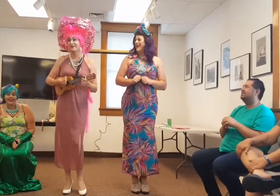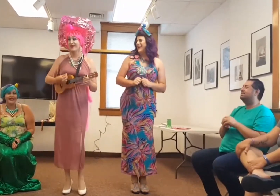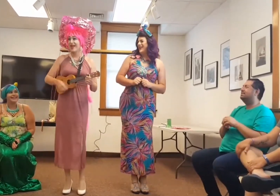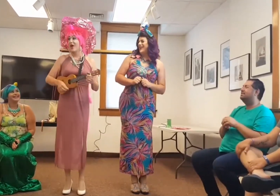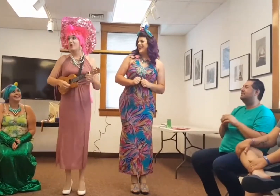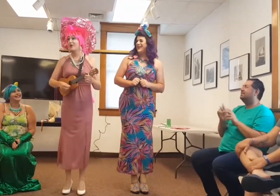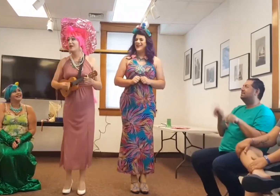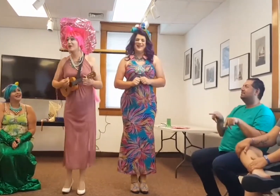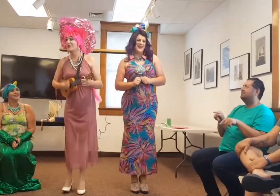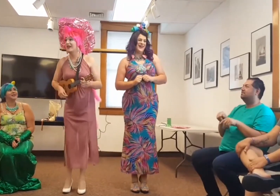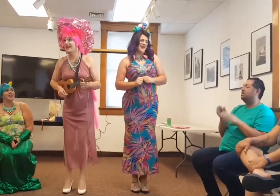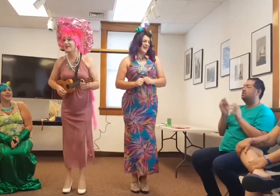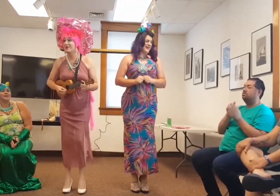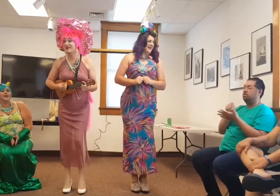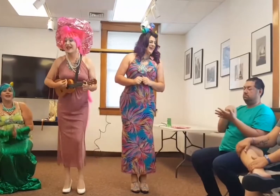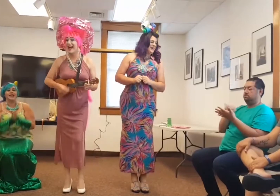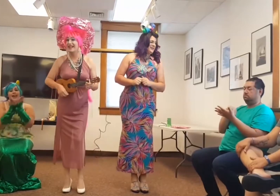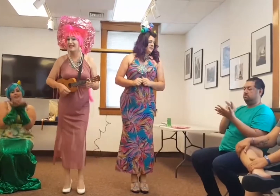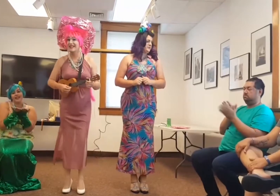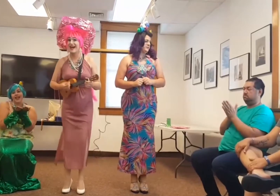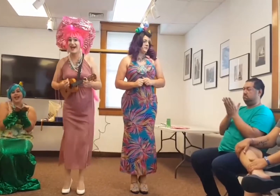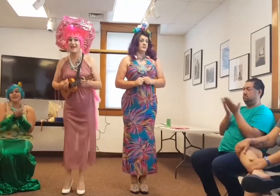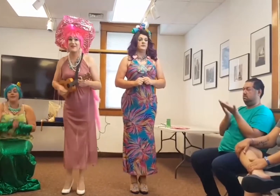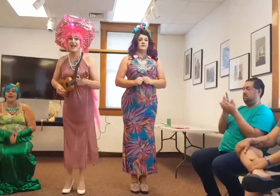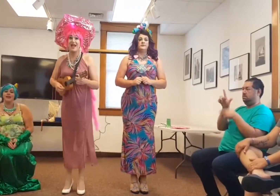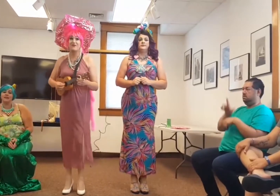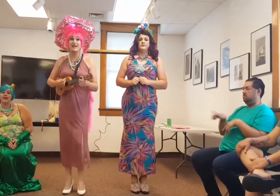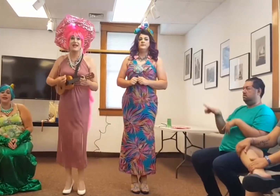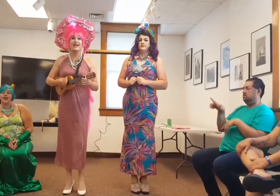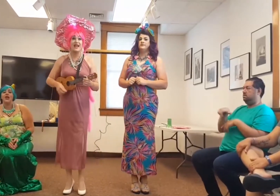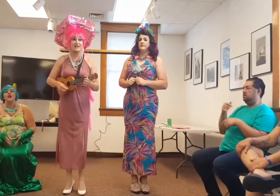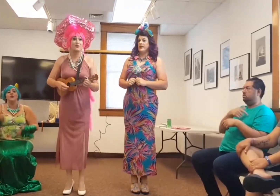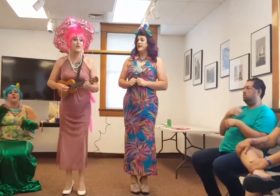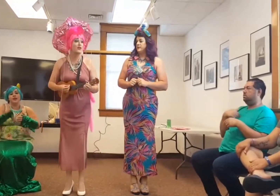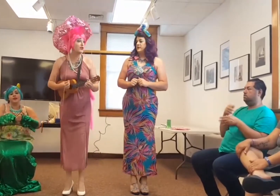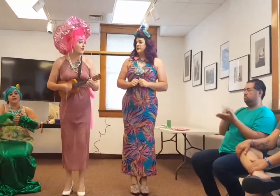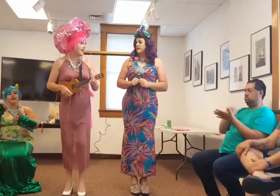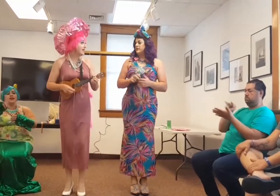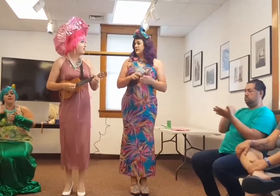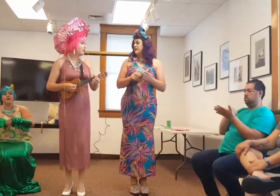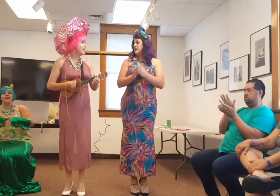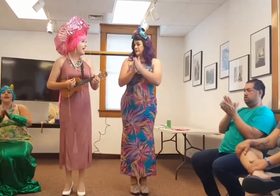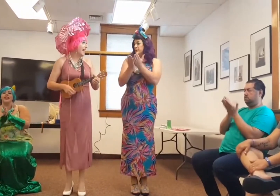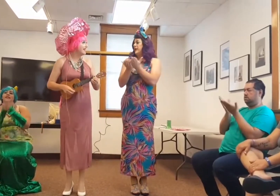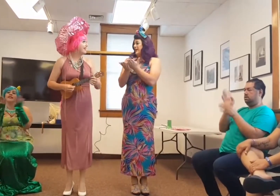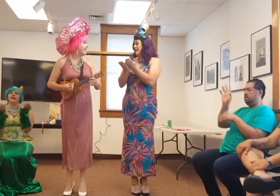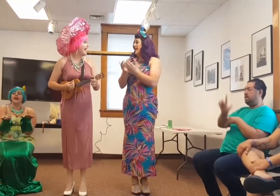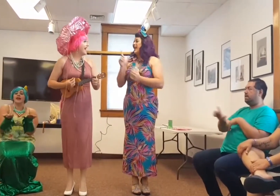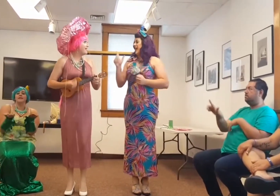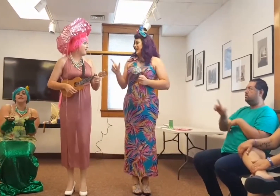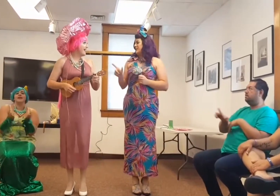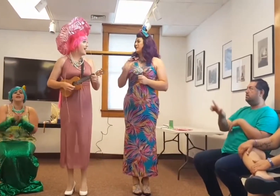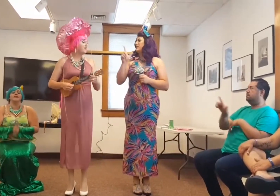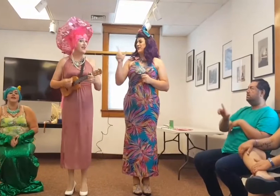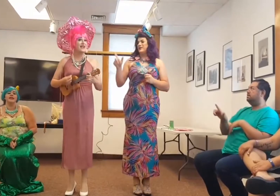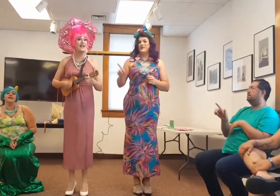We'll read a book at the library, yes, We'll read a book at the library.